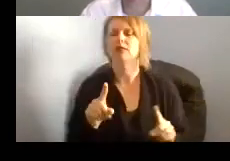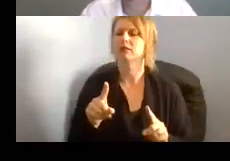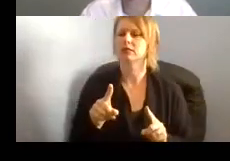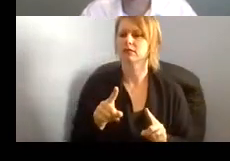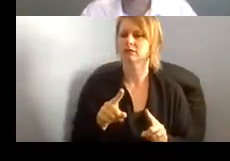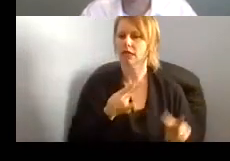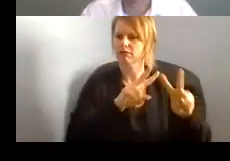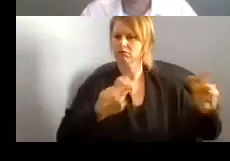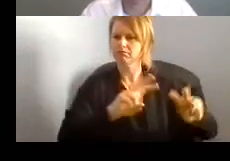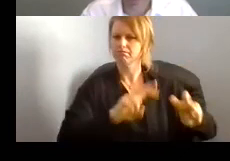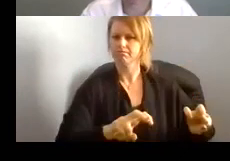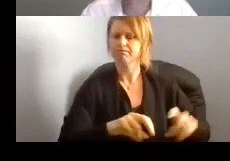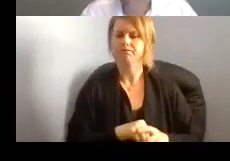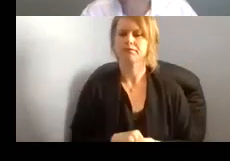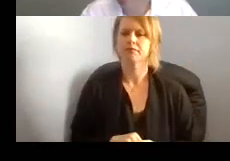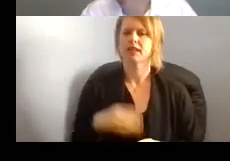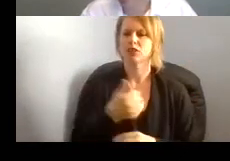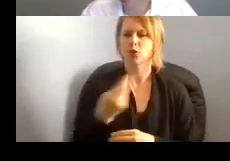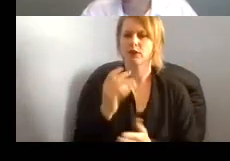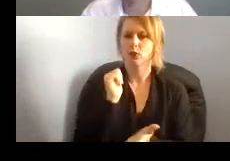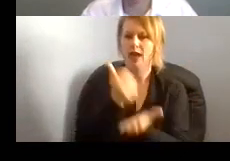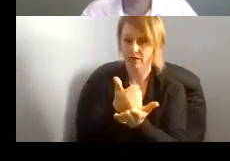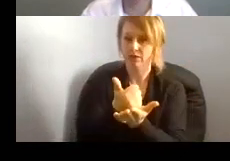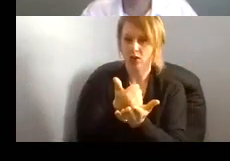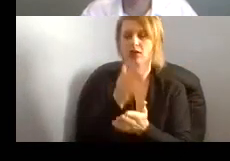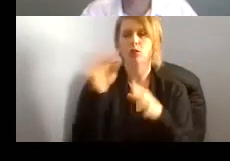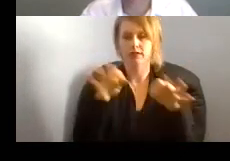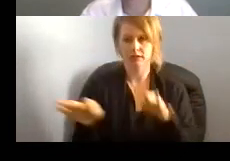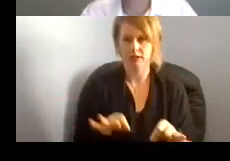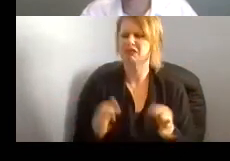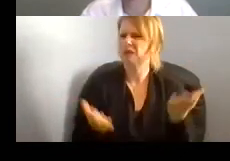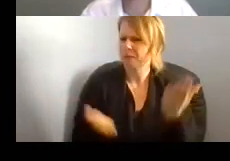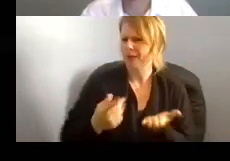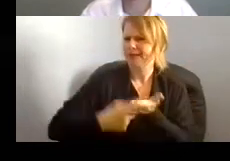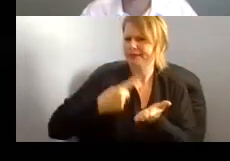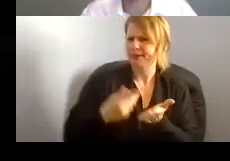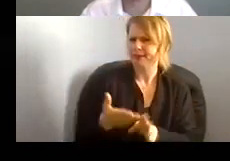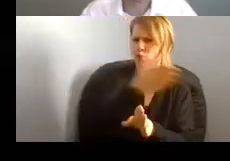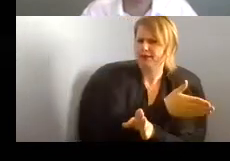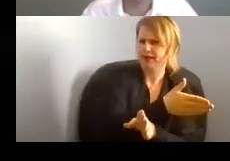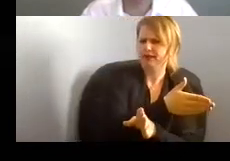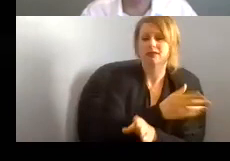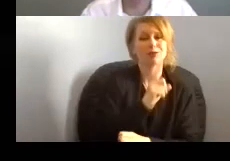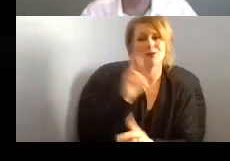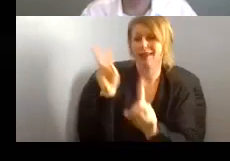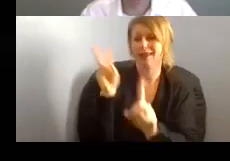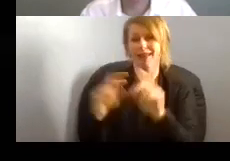you might wish to consider. And these may have been discussed in the prior webinar as well. Because they also apply to all children during the pandemic.